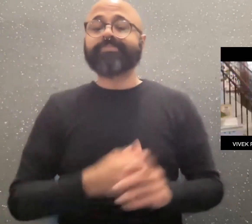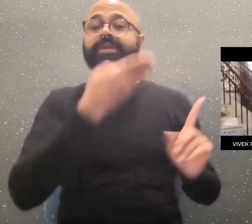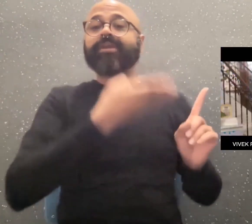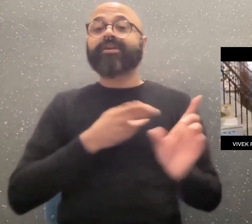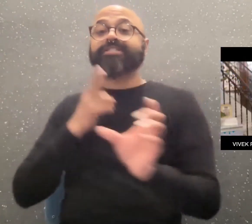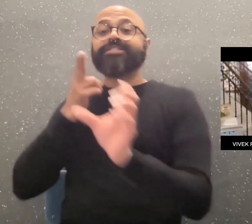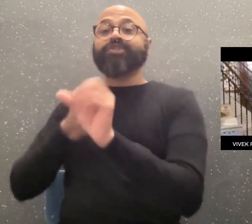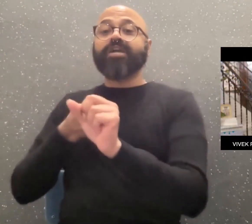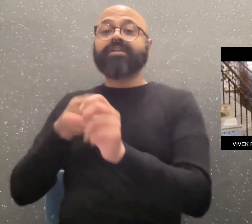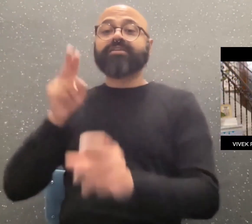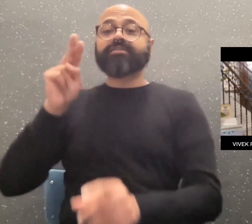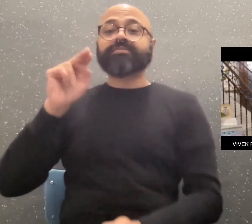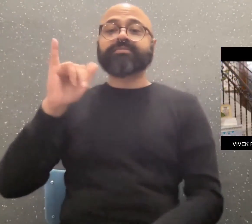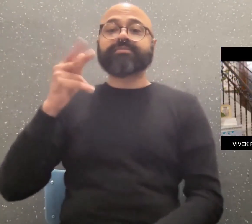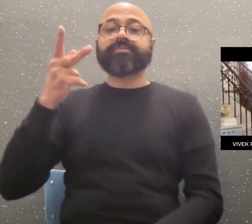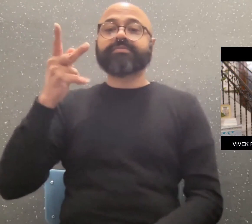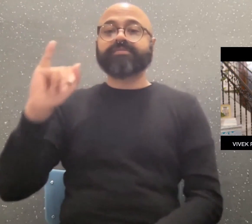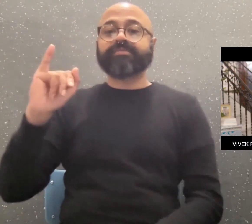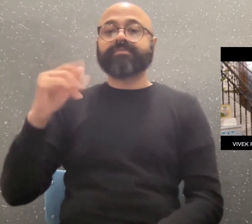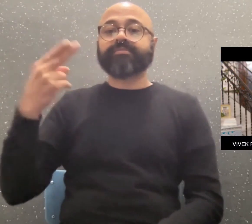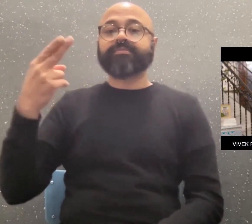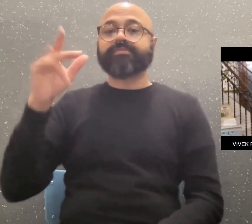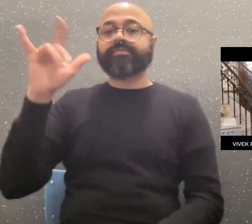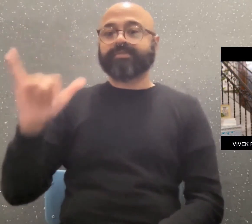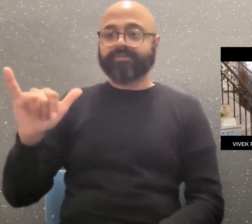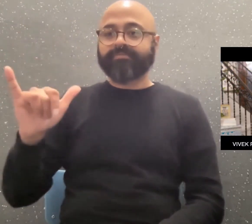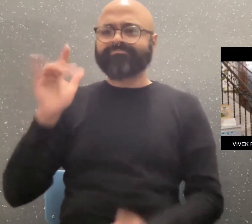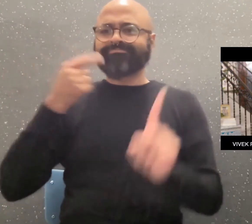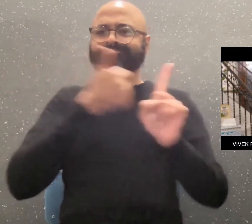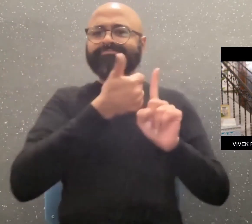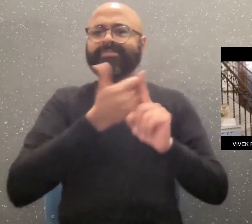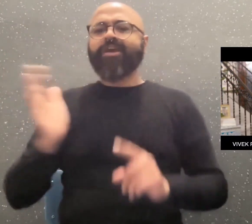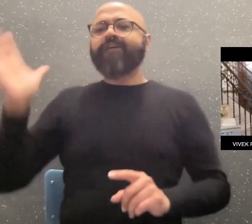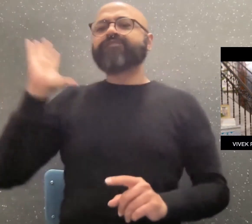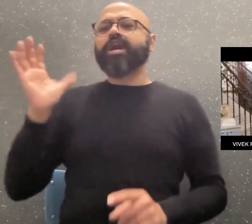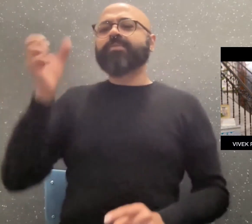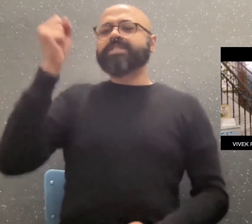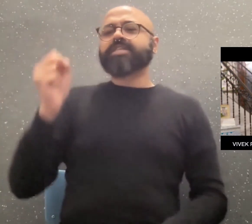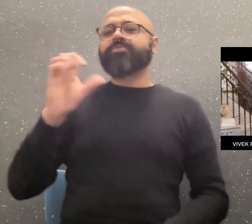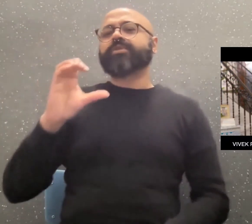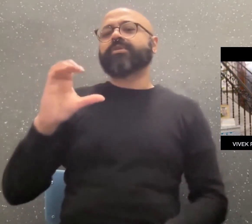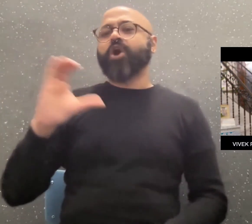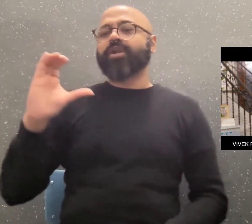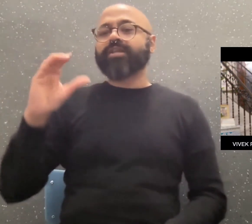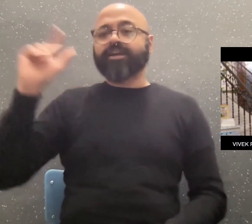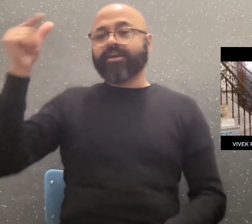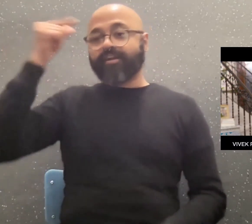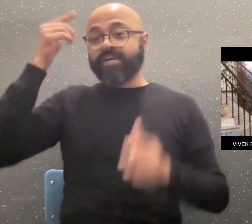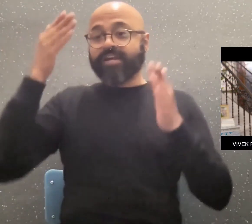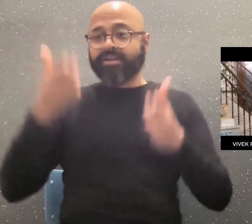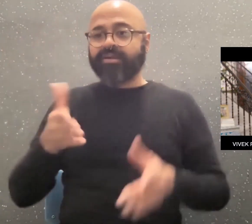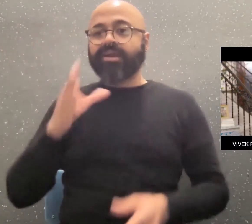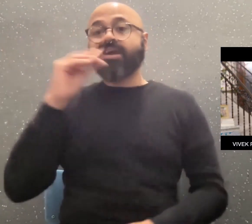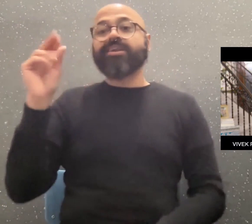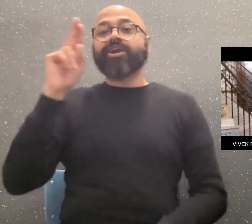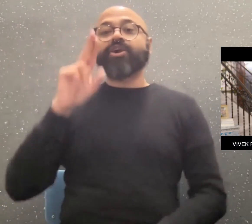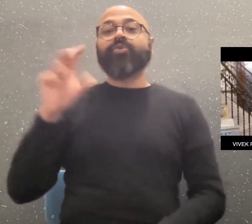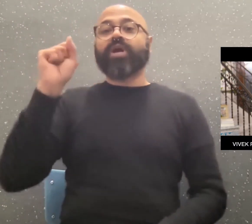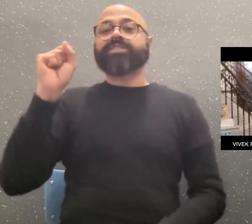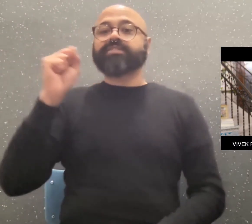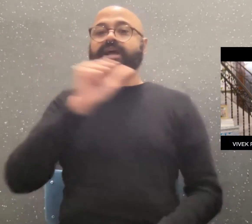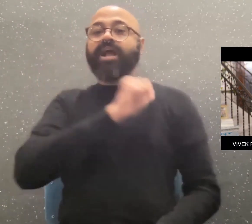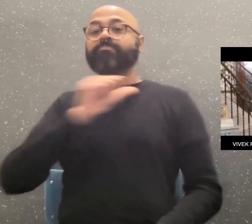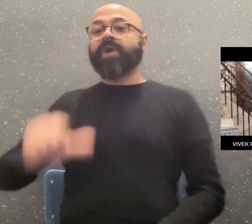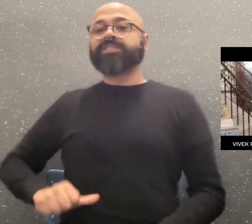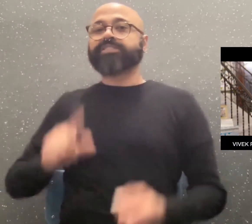he joins Nikki Haley the former South Carolina governor and US ambassador to the United Nations